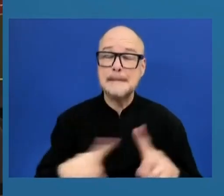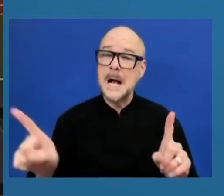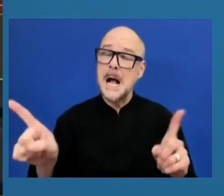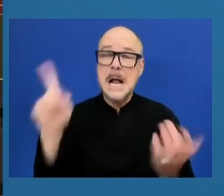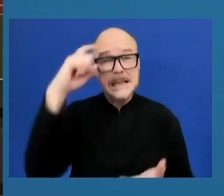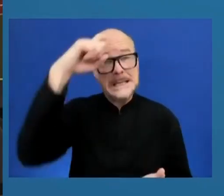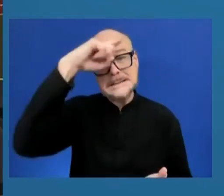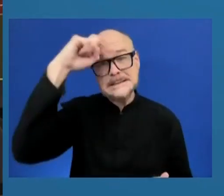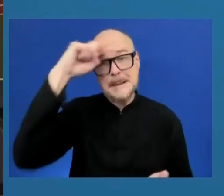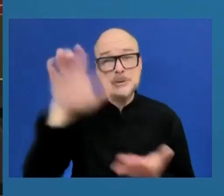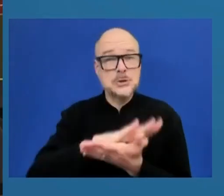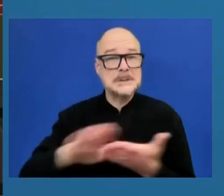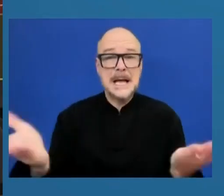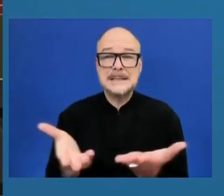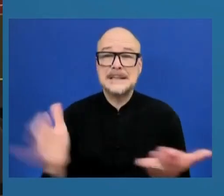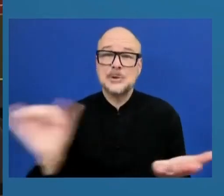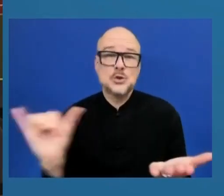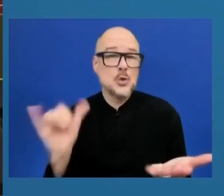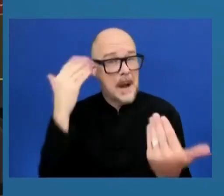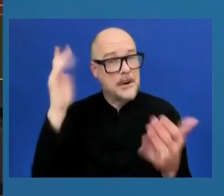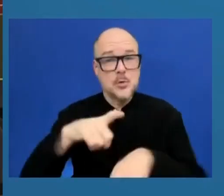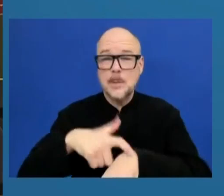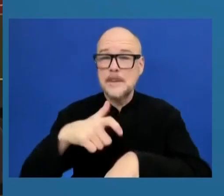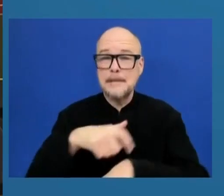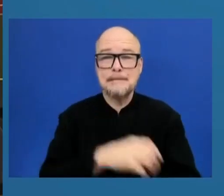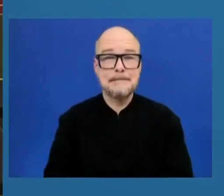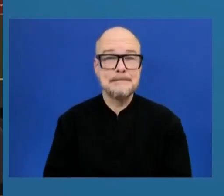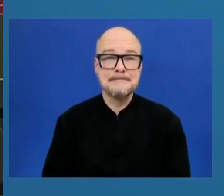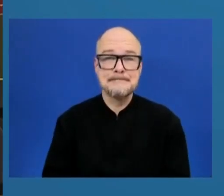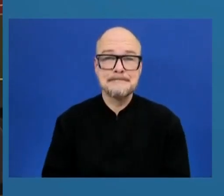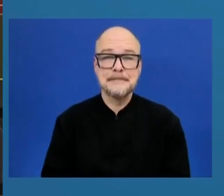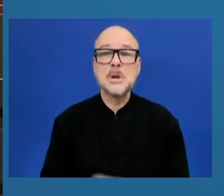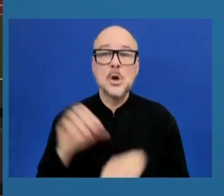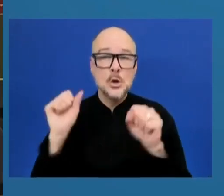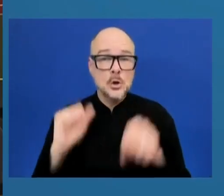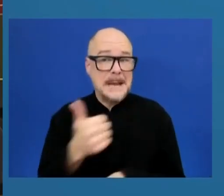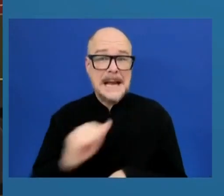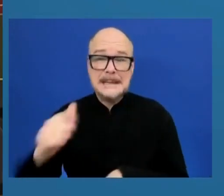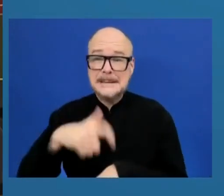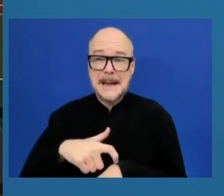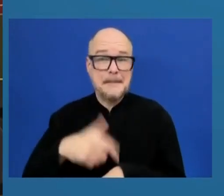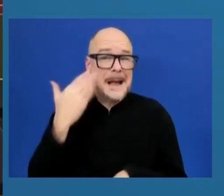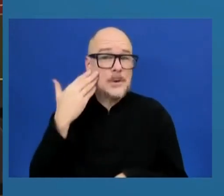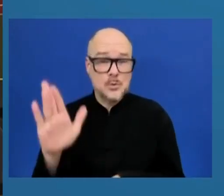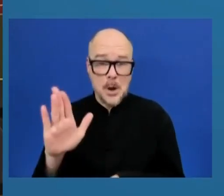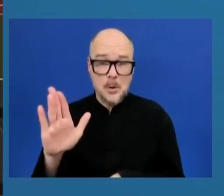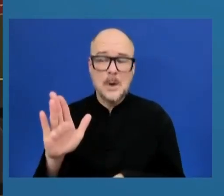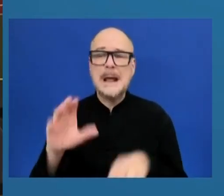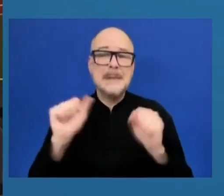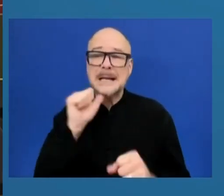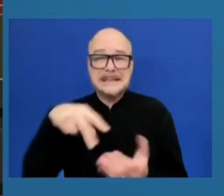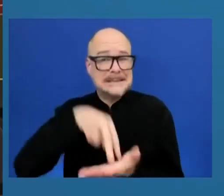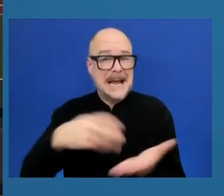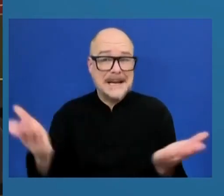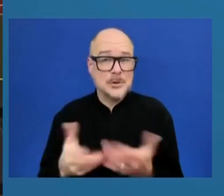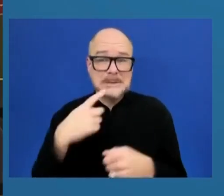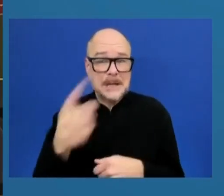I don't know how long this is gonna take. It could be any time. I don't know. I don't know when it's gonna be done. I really am not gonna stand here and tell you when it's done because guess what that does.